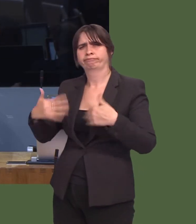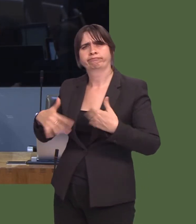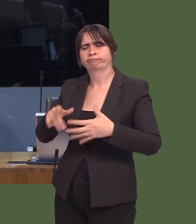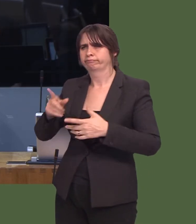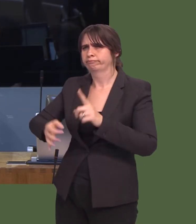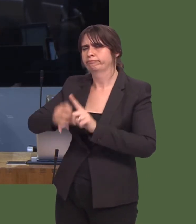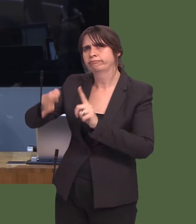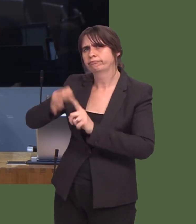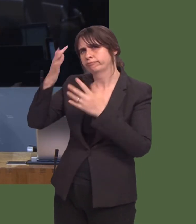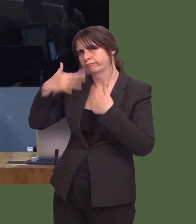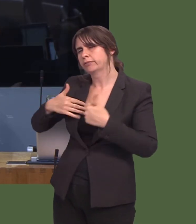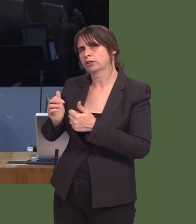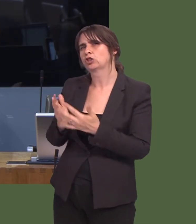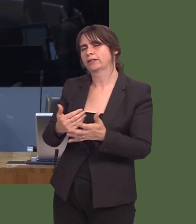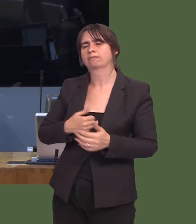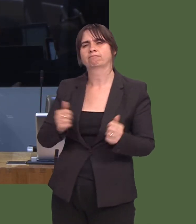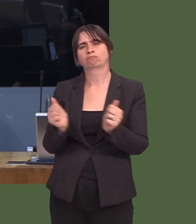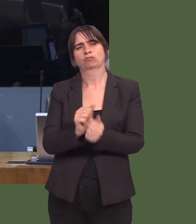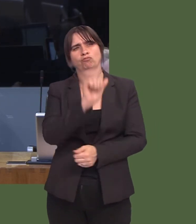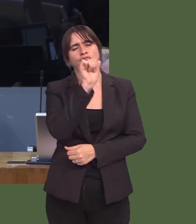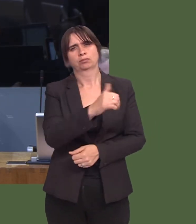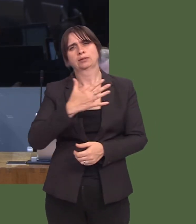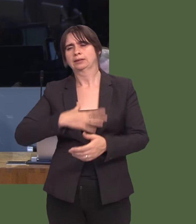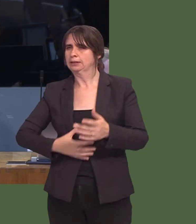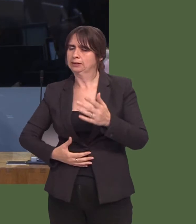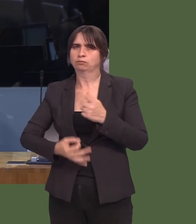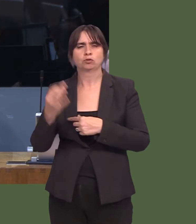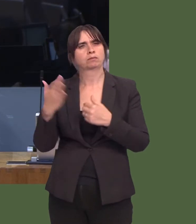I agreed with her that we certainly need to do more to change the attitudes of young people